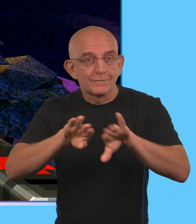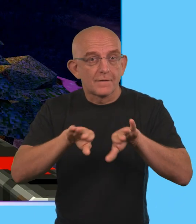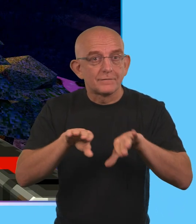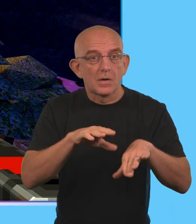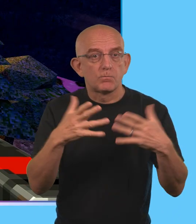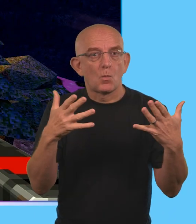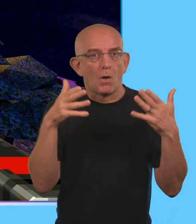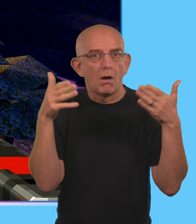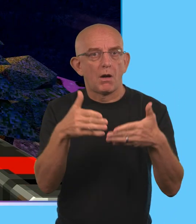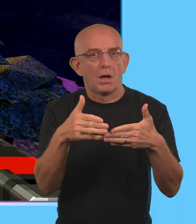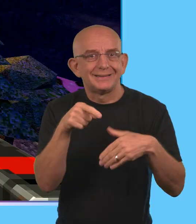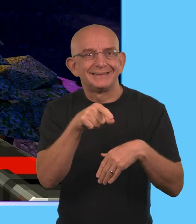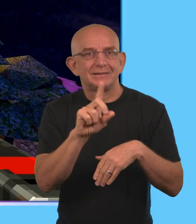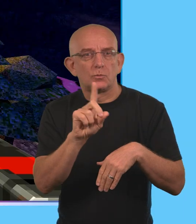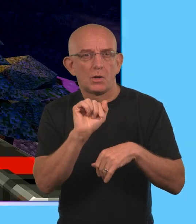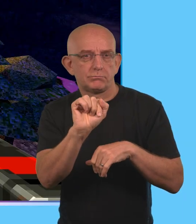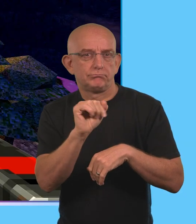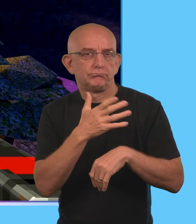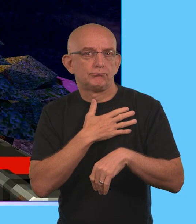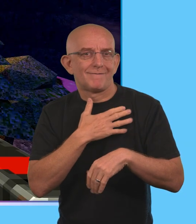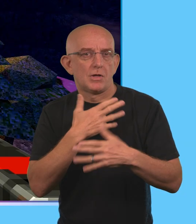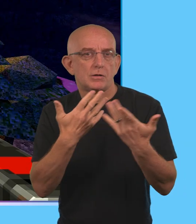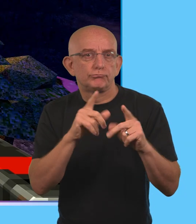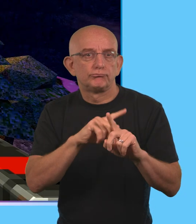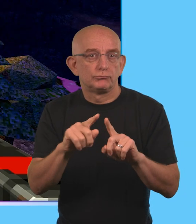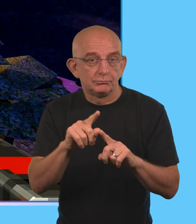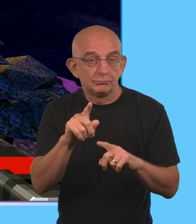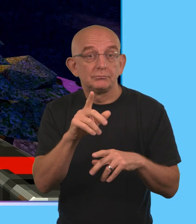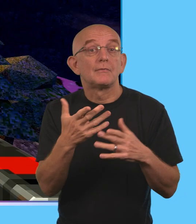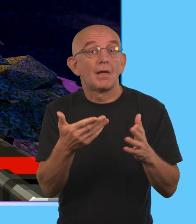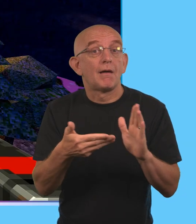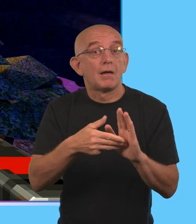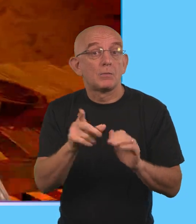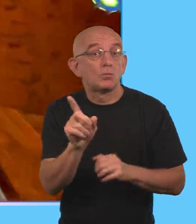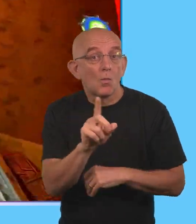Deactivate some more effects and customize the screen to your liking.